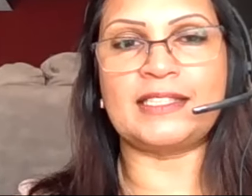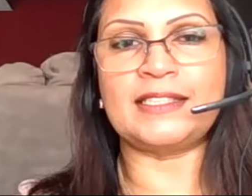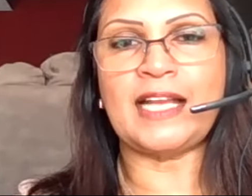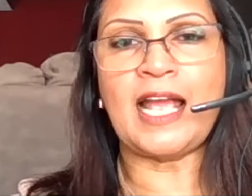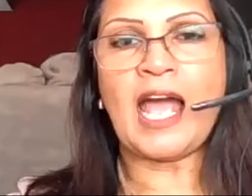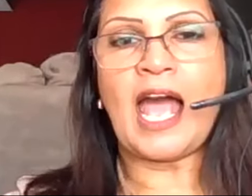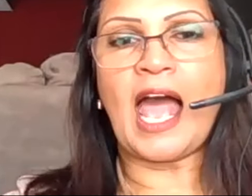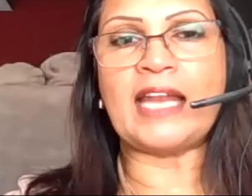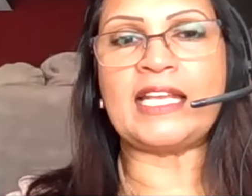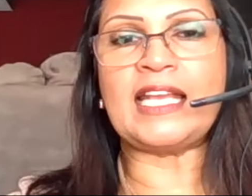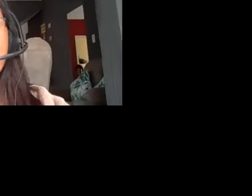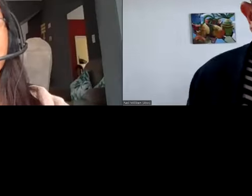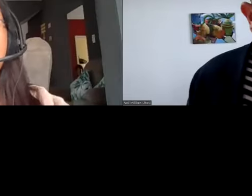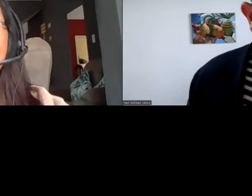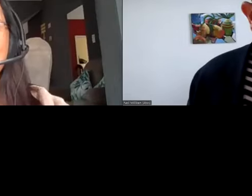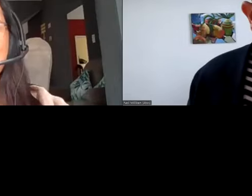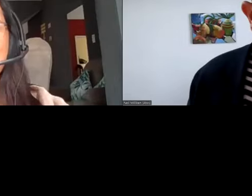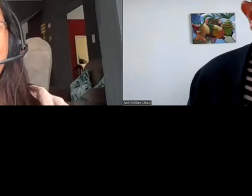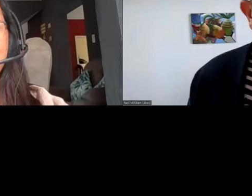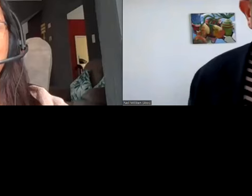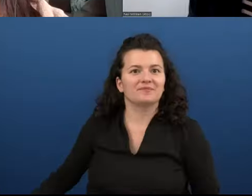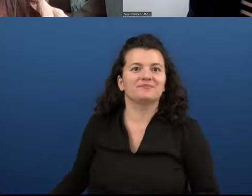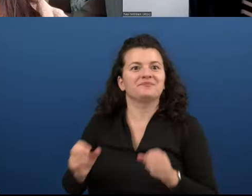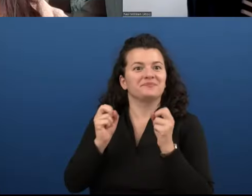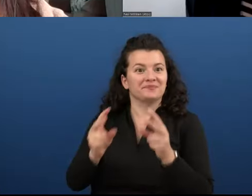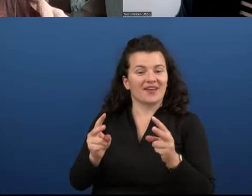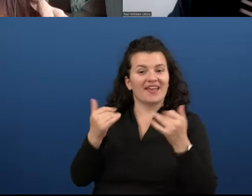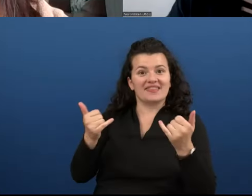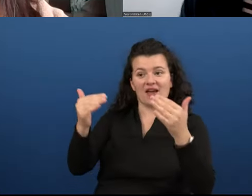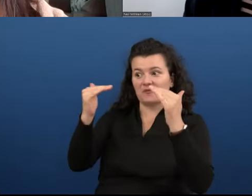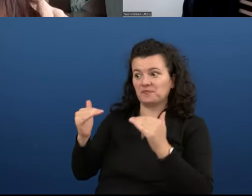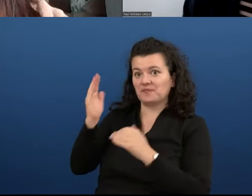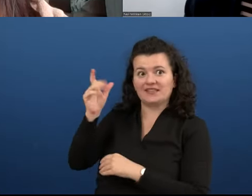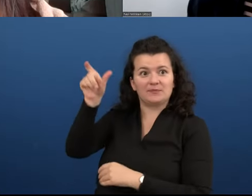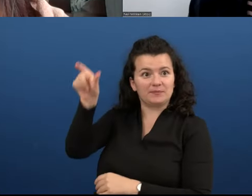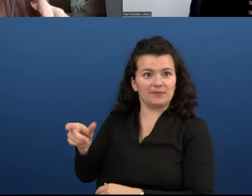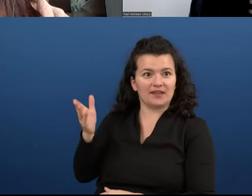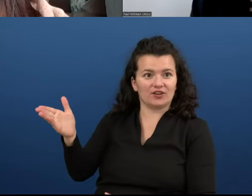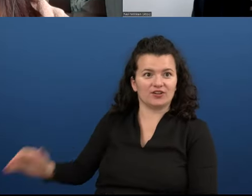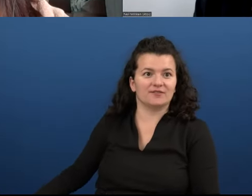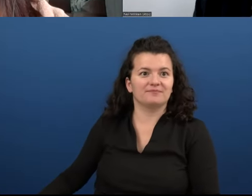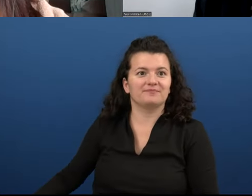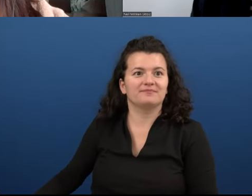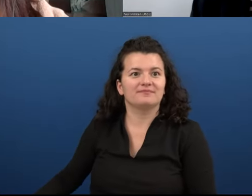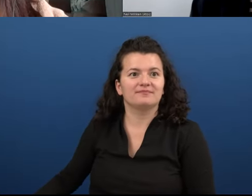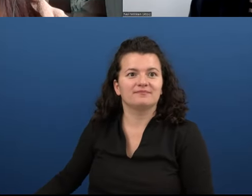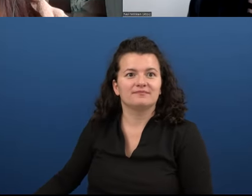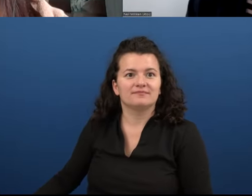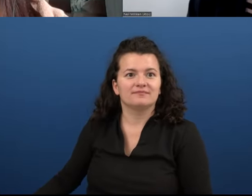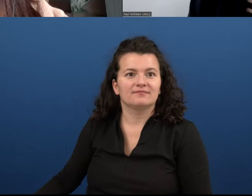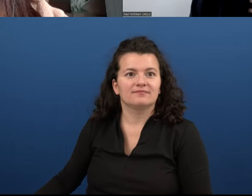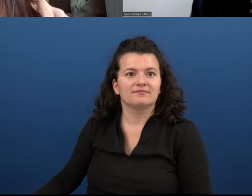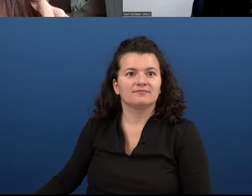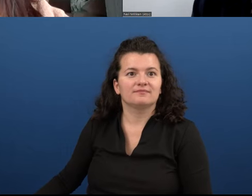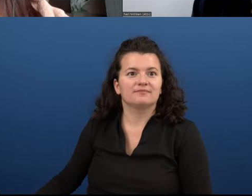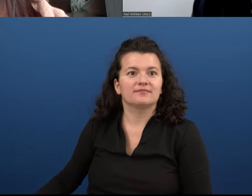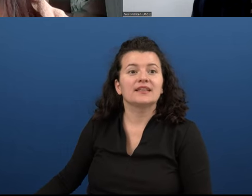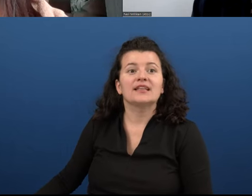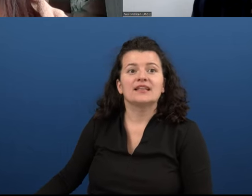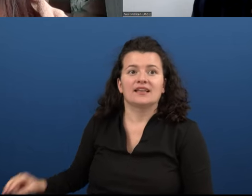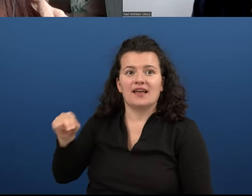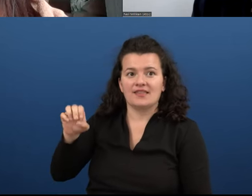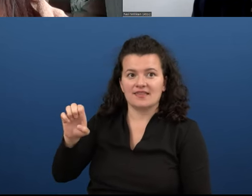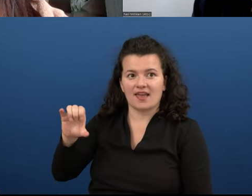14:25:32 And he is also the vice chair of the GBDN. And last July, in partnership with